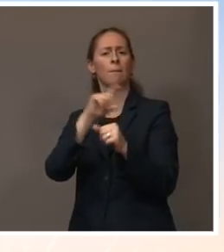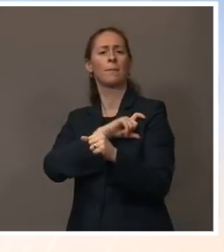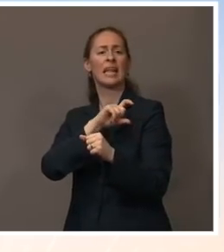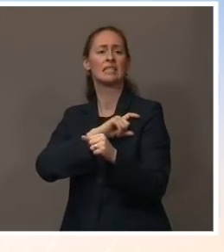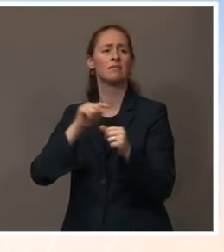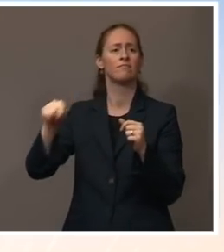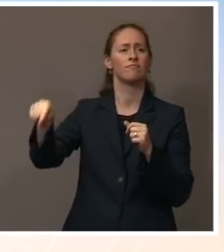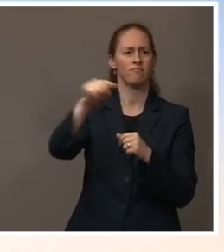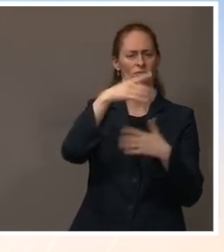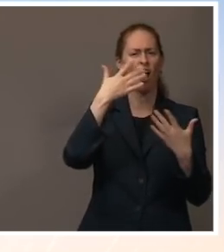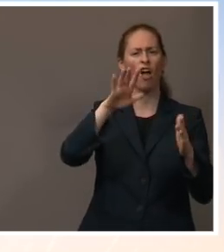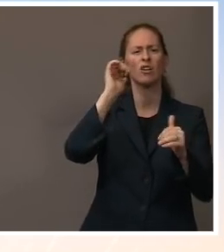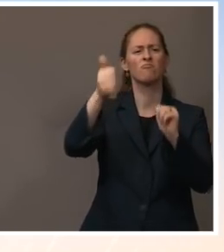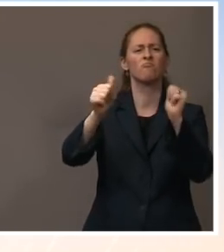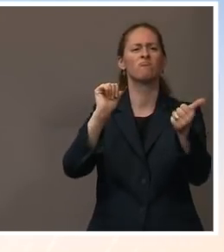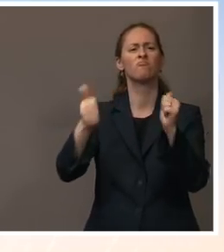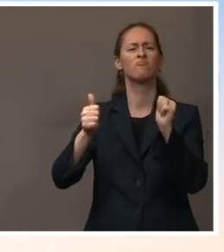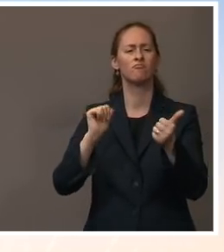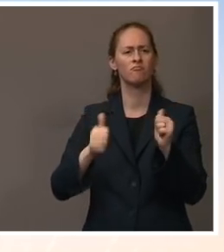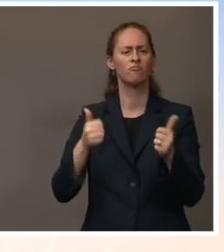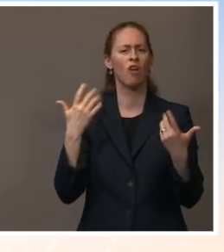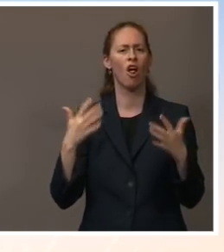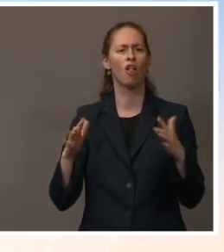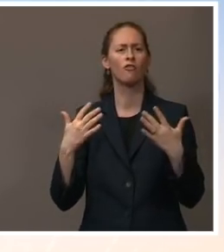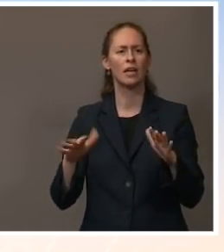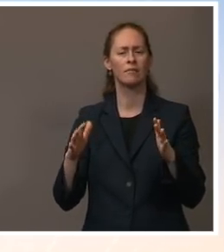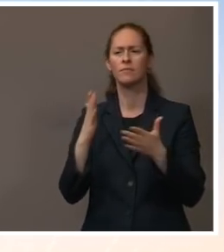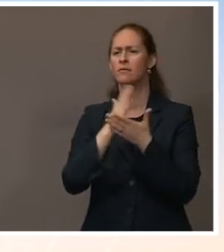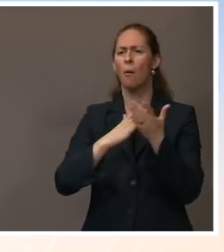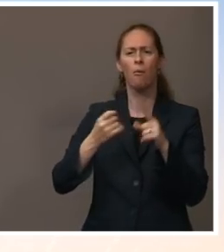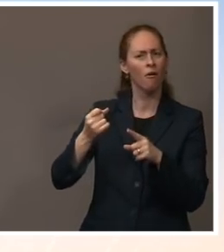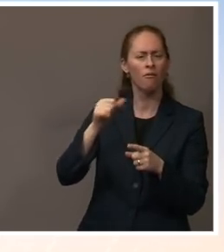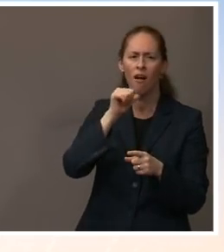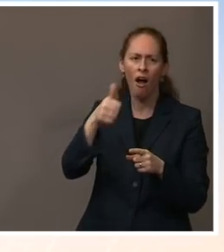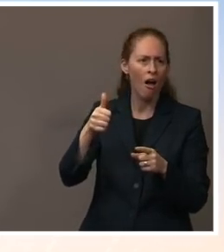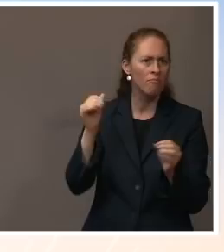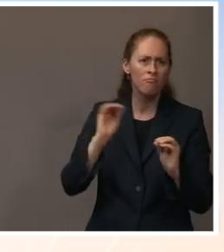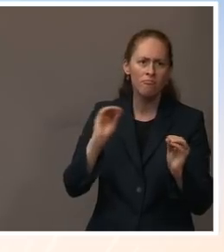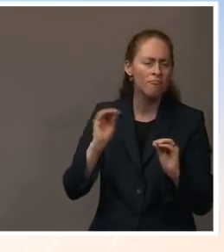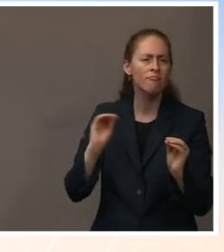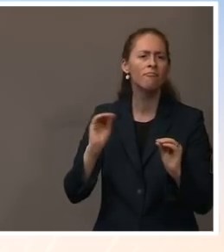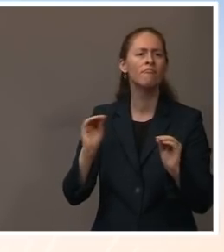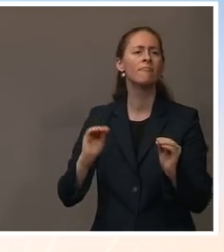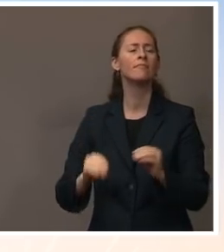There was conversation about it in many years prior. And now, you're bringing it back again.